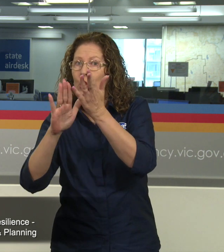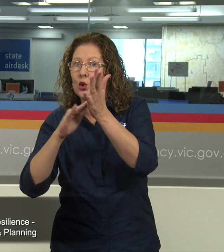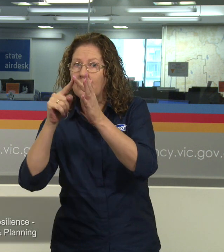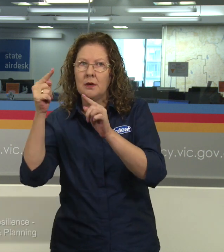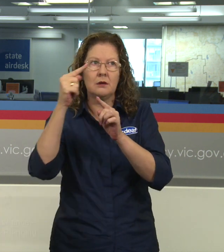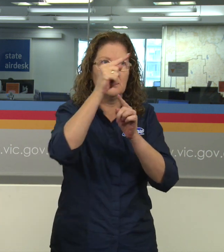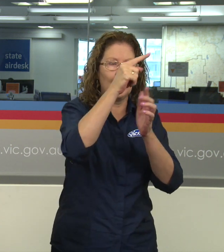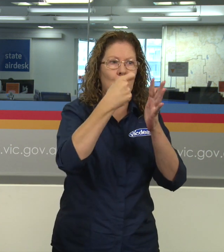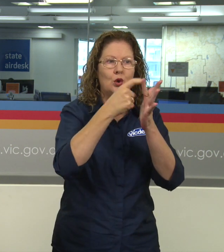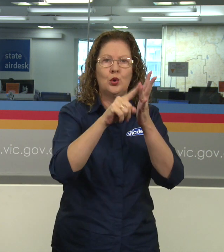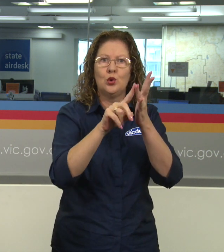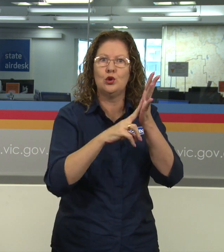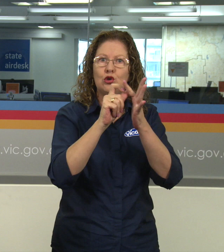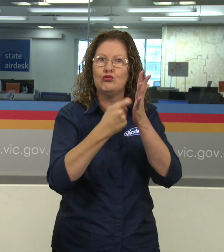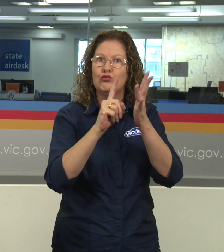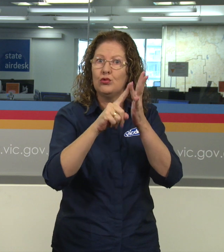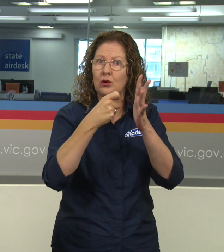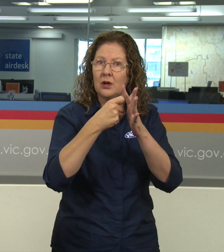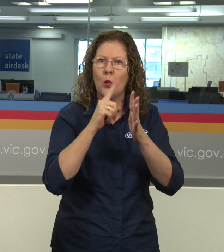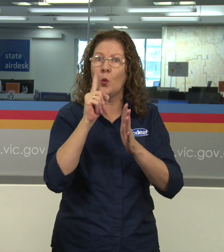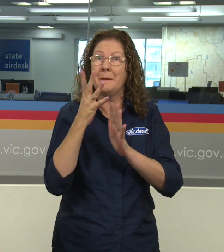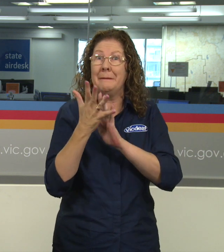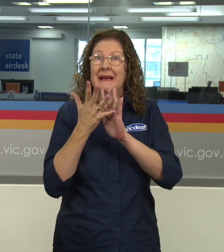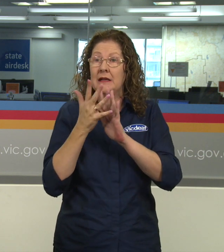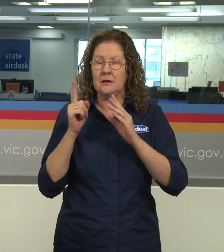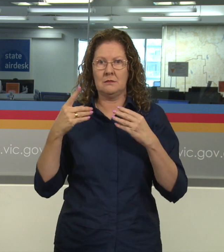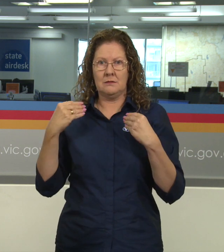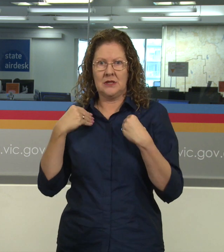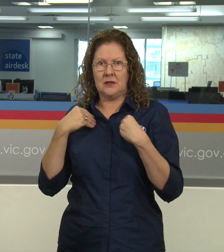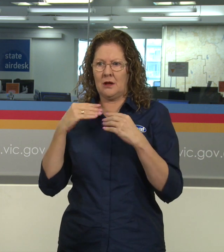What this means for drinking water corporations, is they’re working very hard to ensure fresh,